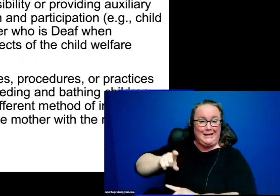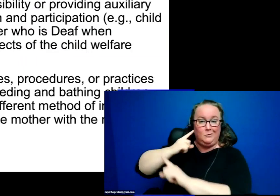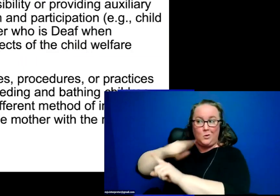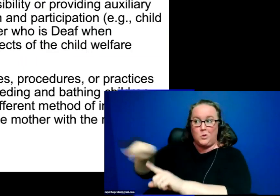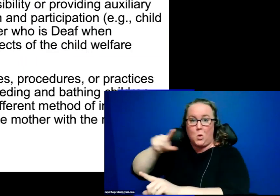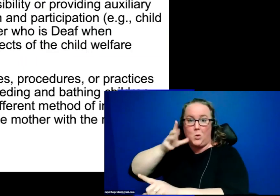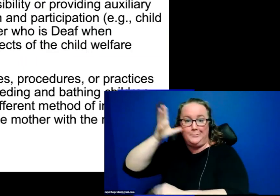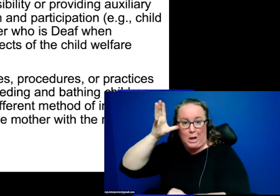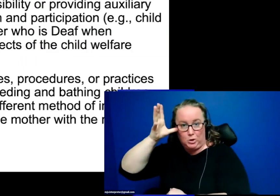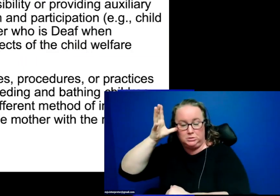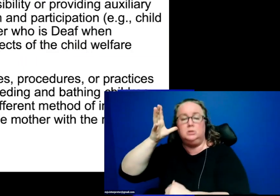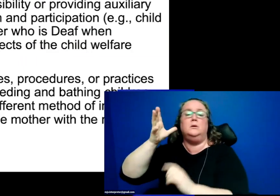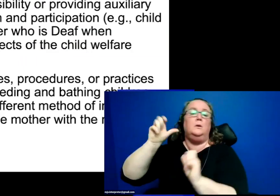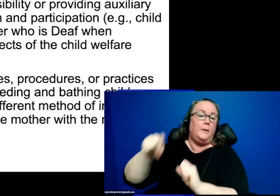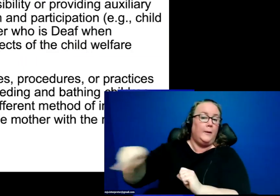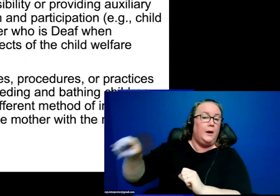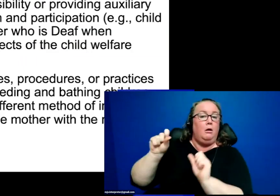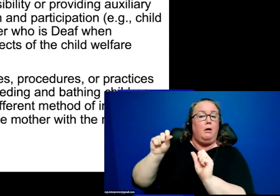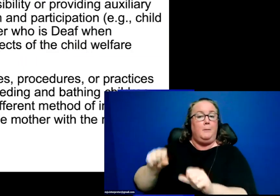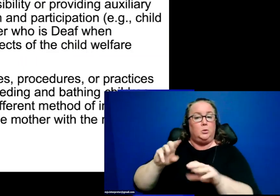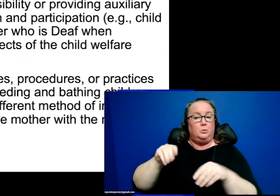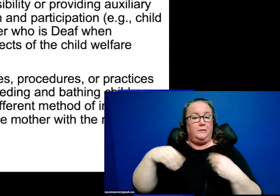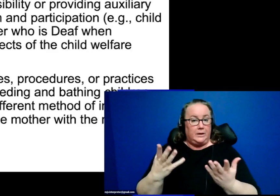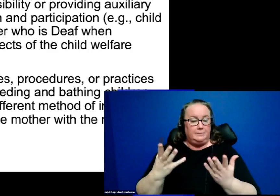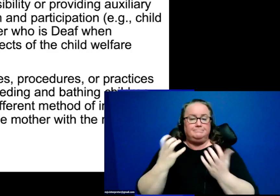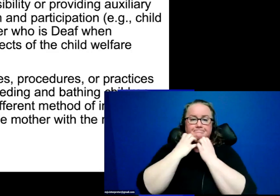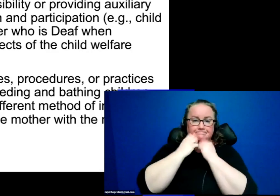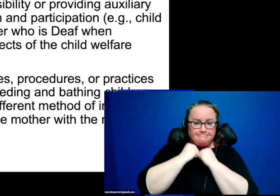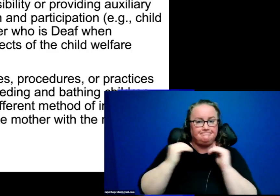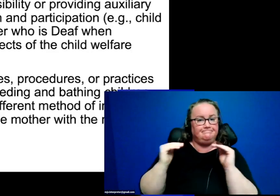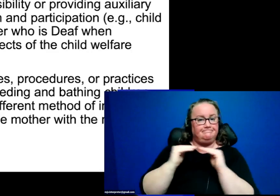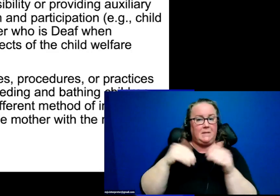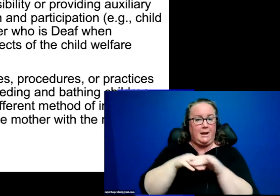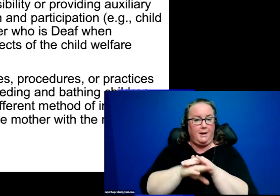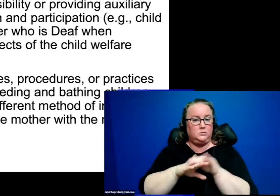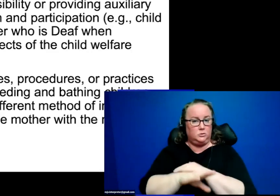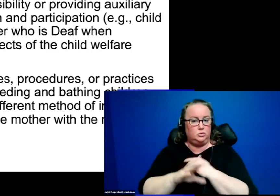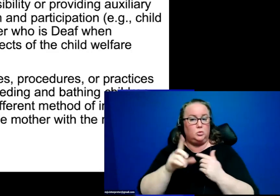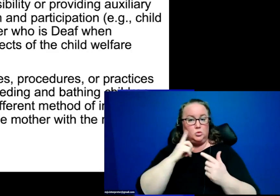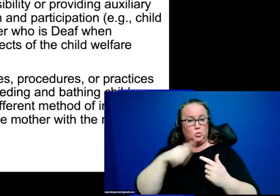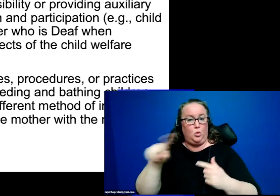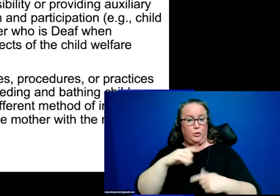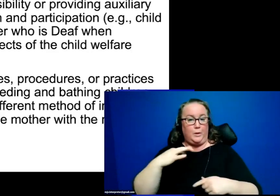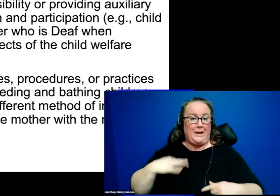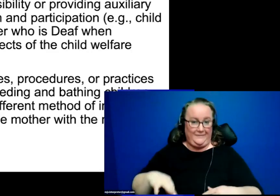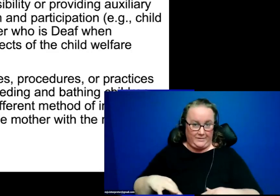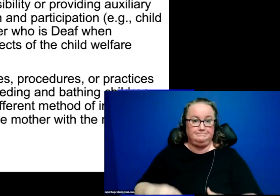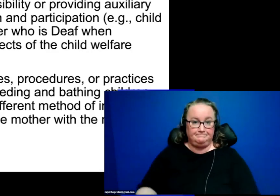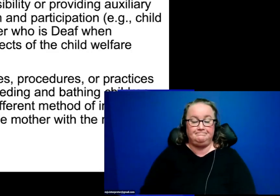that they can provide meaningful and equal access to that benefit being offered by the system.